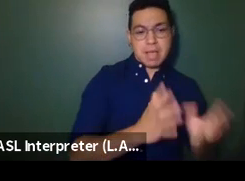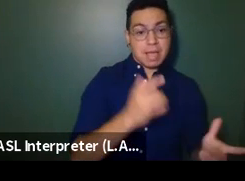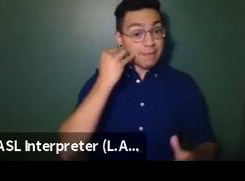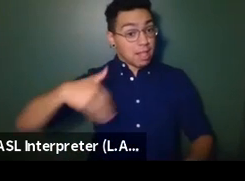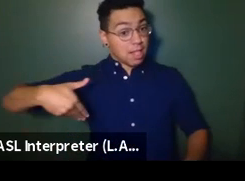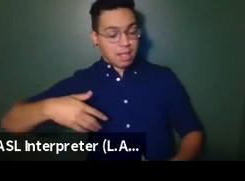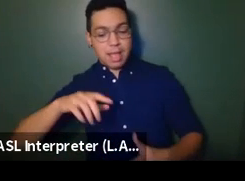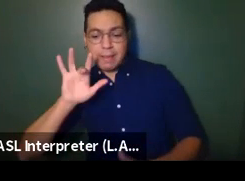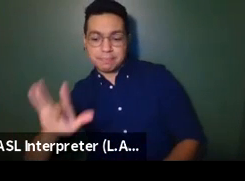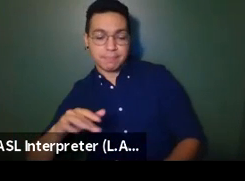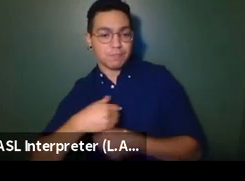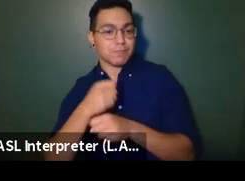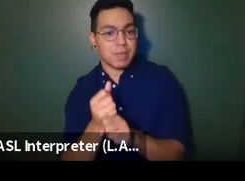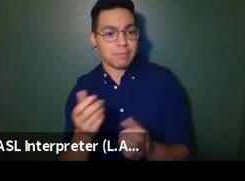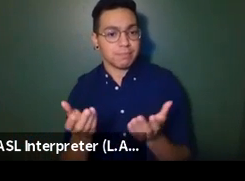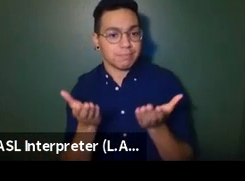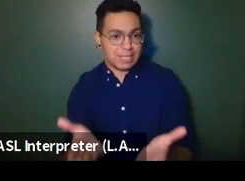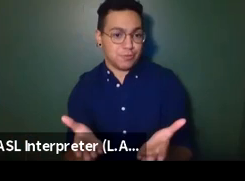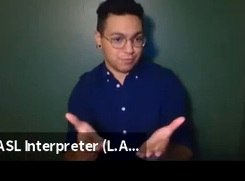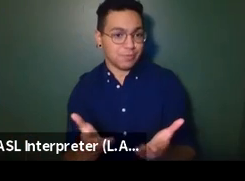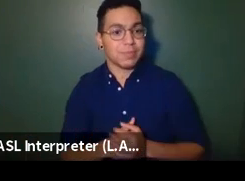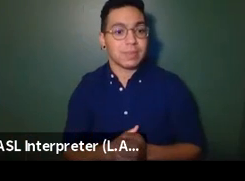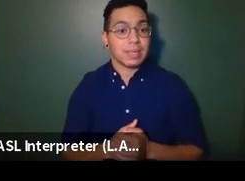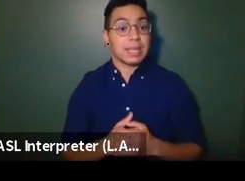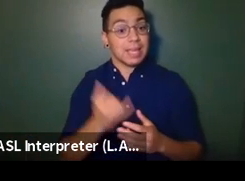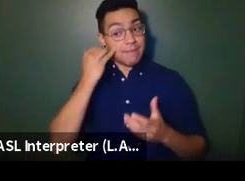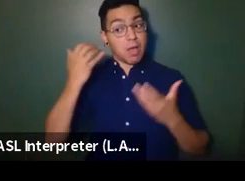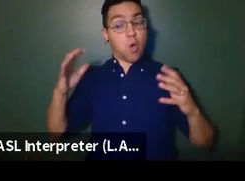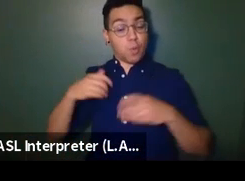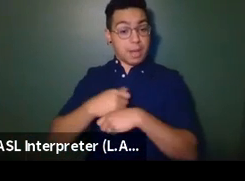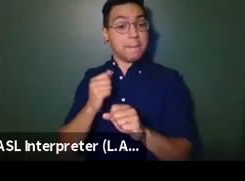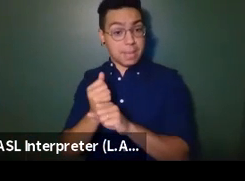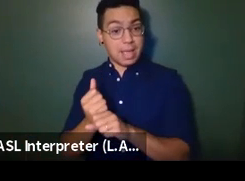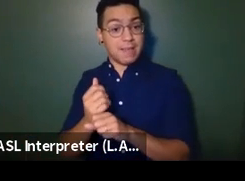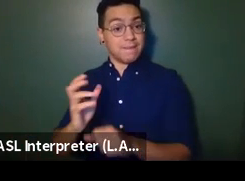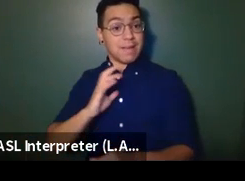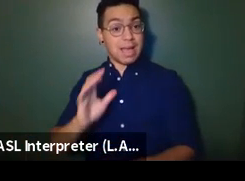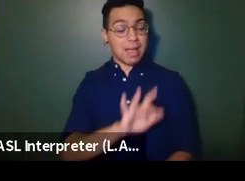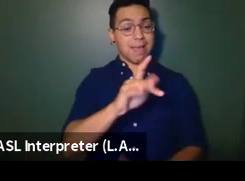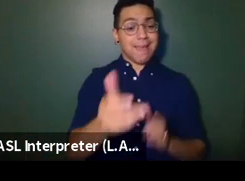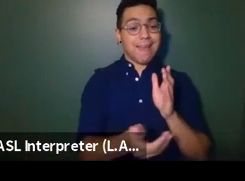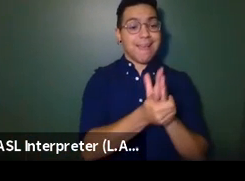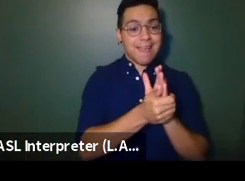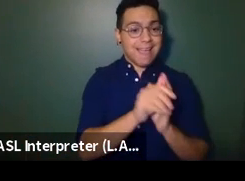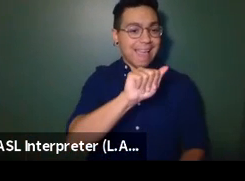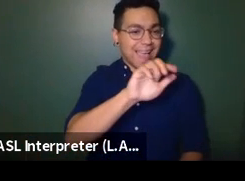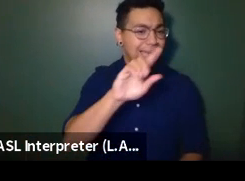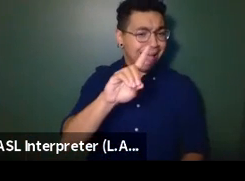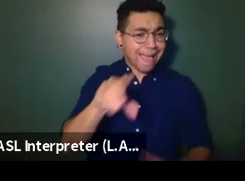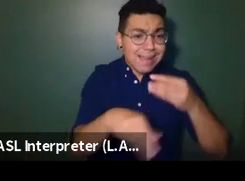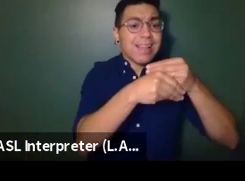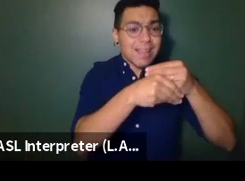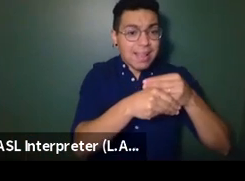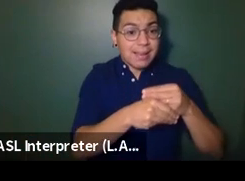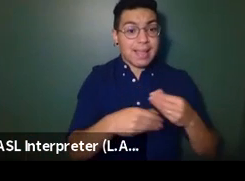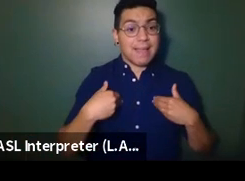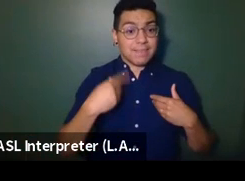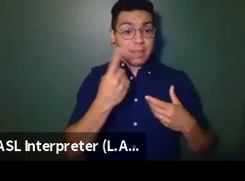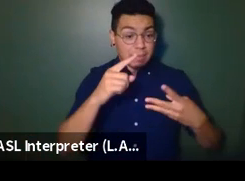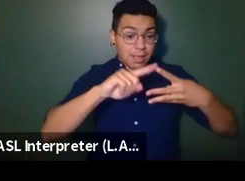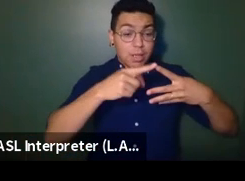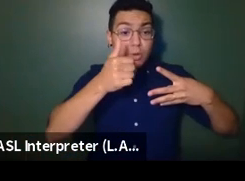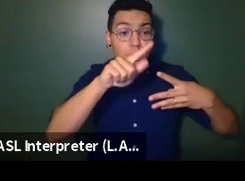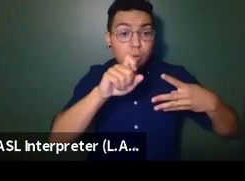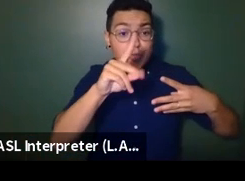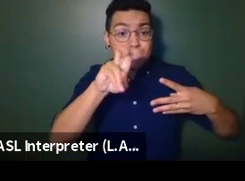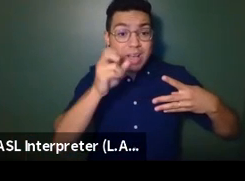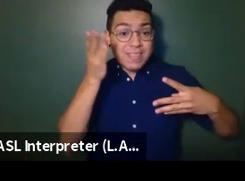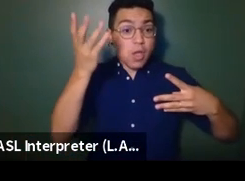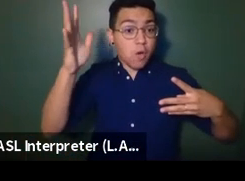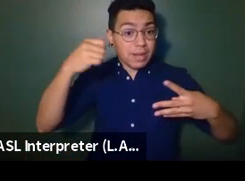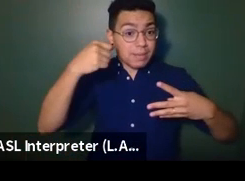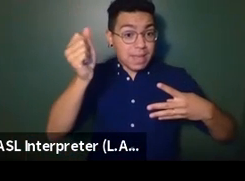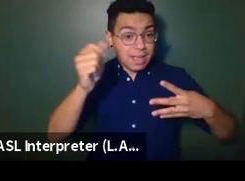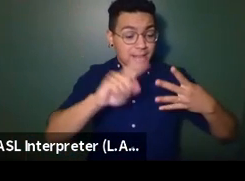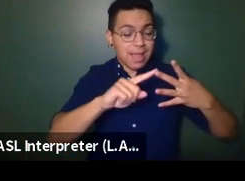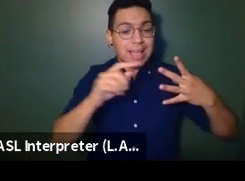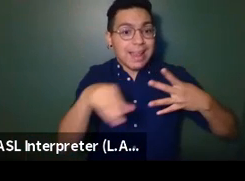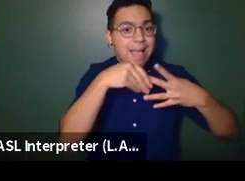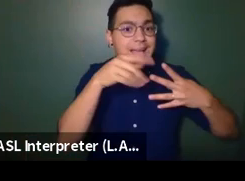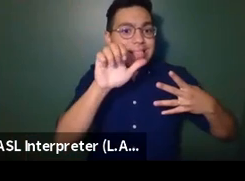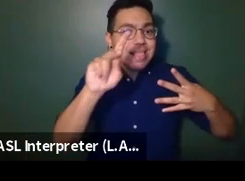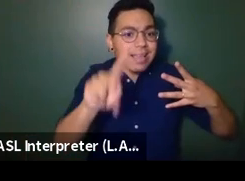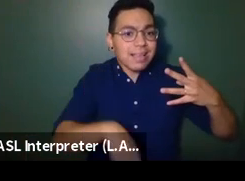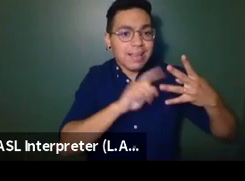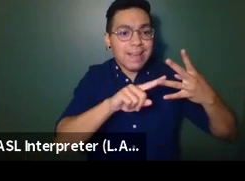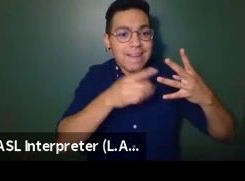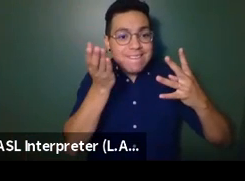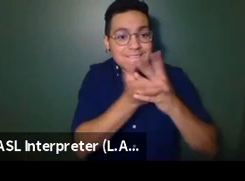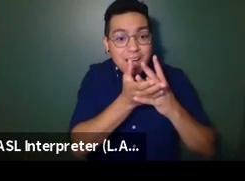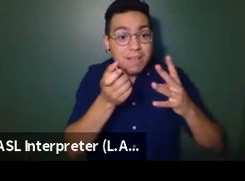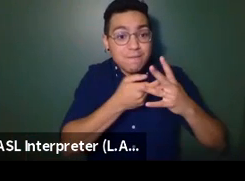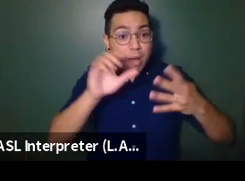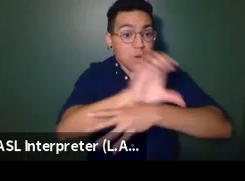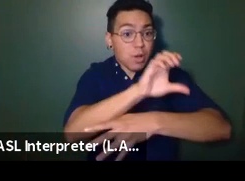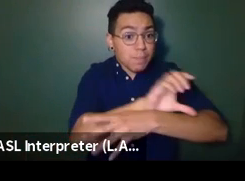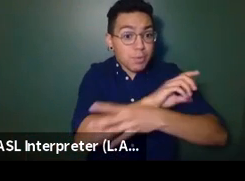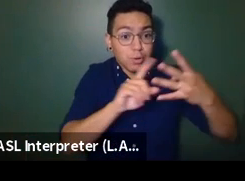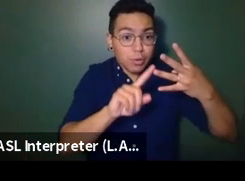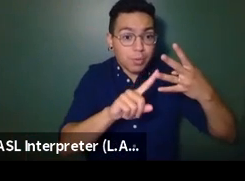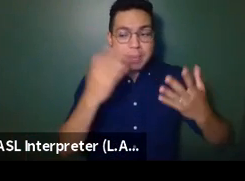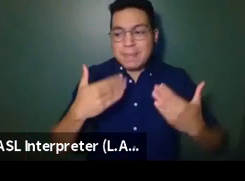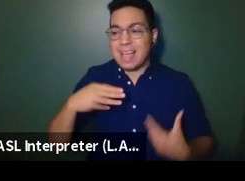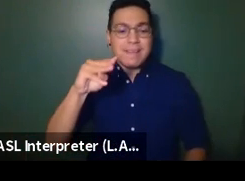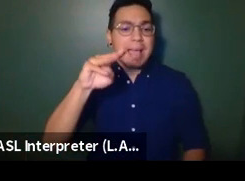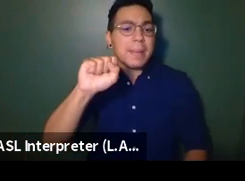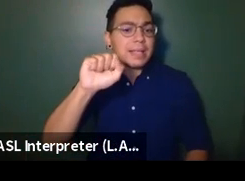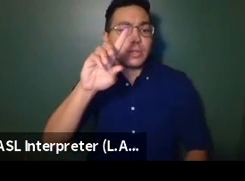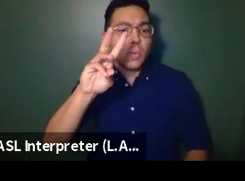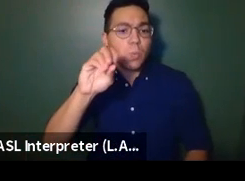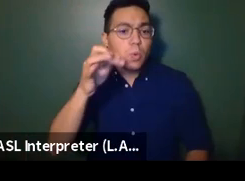Katherine Livick - ESD 112: If I want to add something that I've already created, that's in my Google Drive, I have that option over here with the Add button. I can also add a link, a file that I upload from my computer. So if I wanted to attach a Microsoft Word document, a PDF